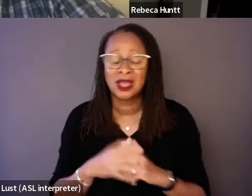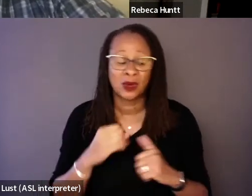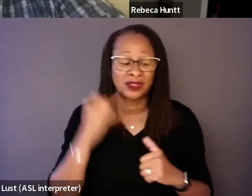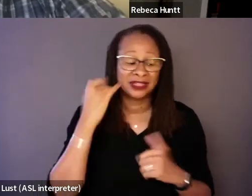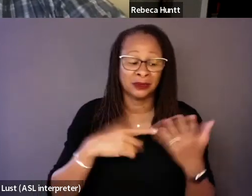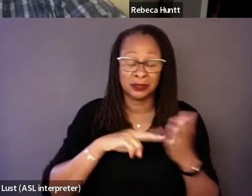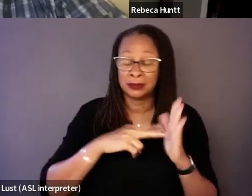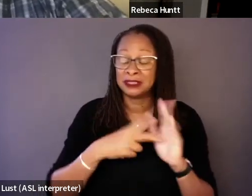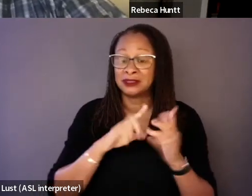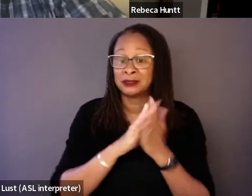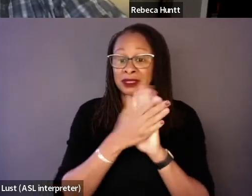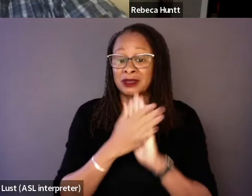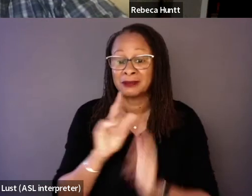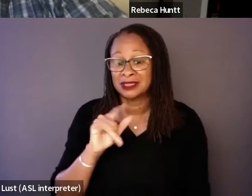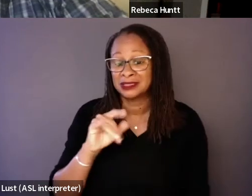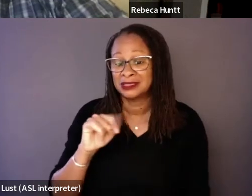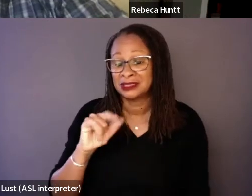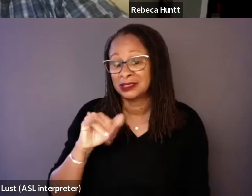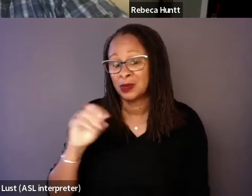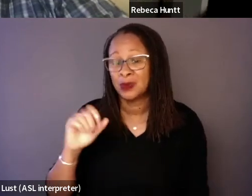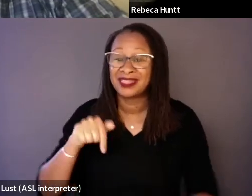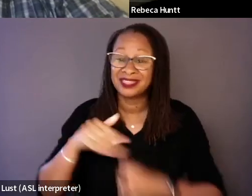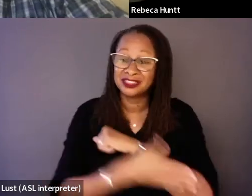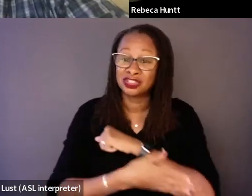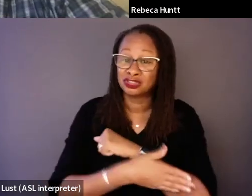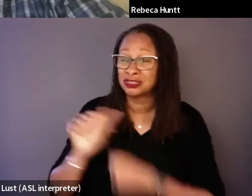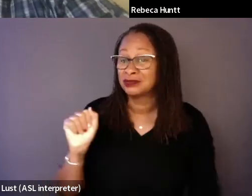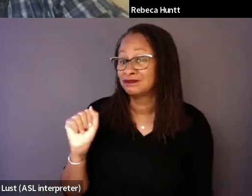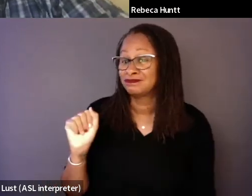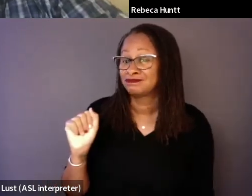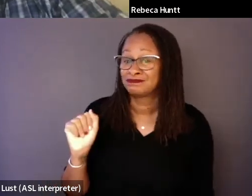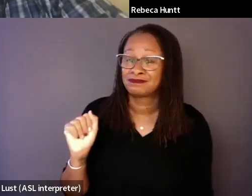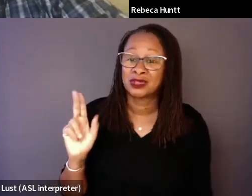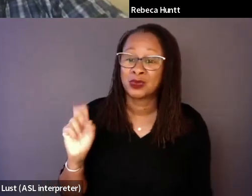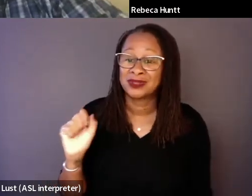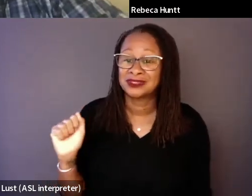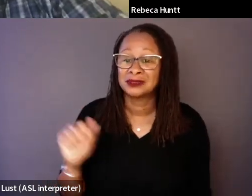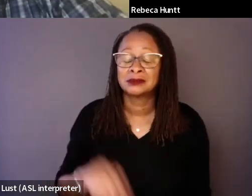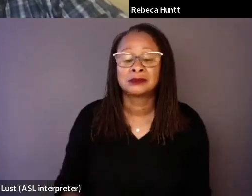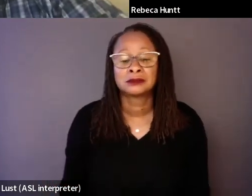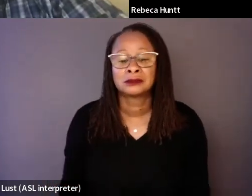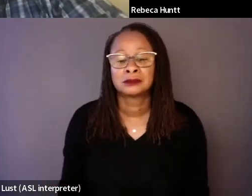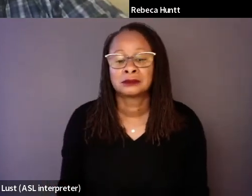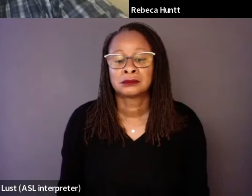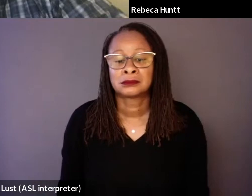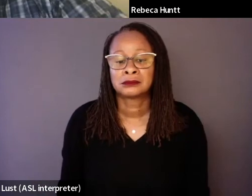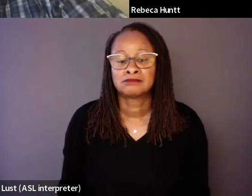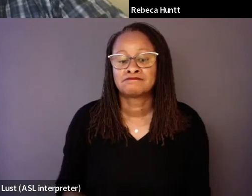that we have what being Latino in this country is. Yeah, I think -- well, in that sense I could talk about one of the scenes.